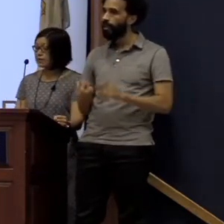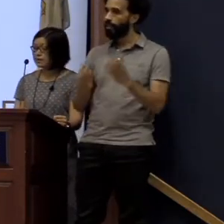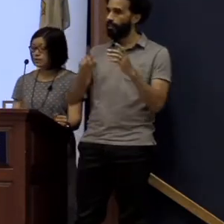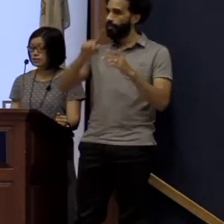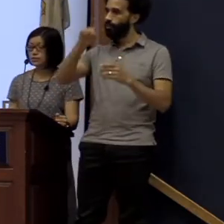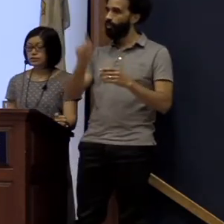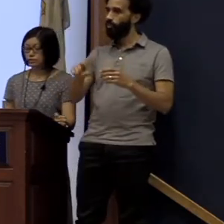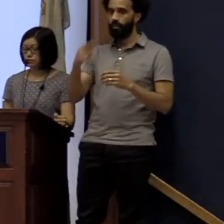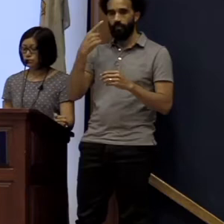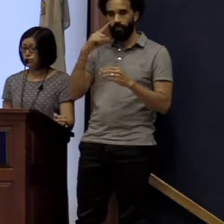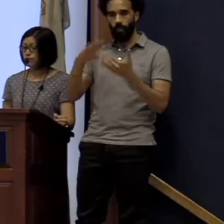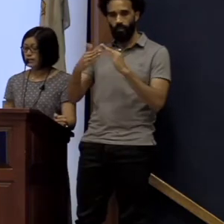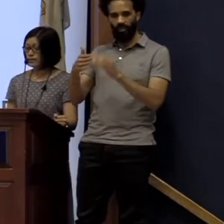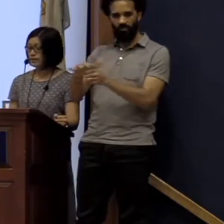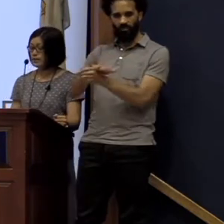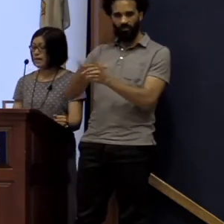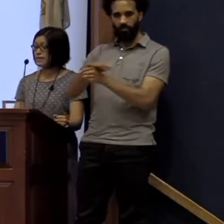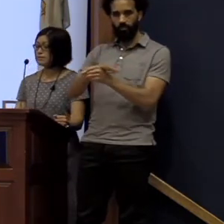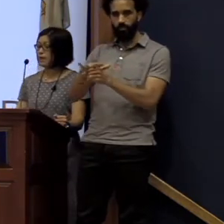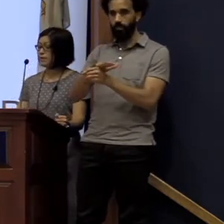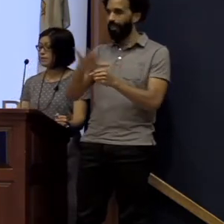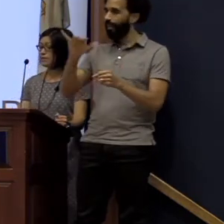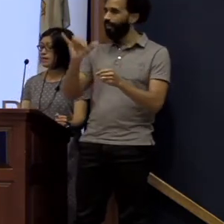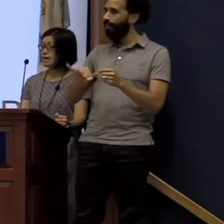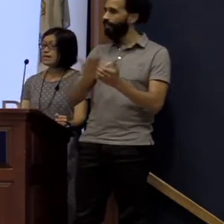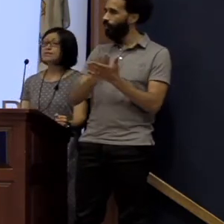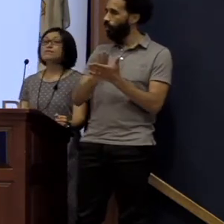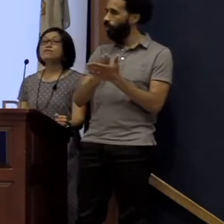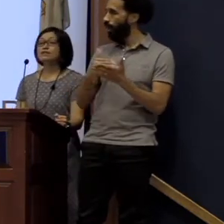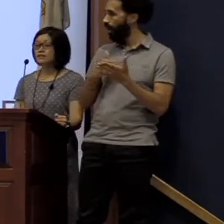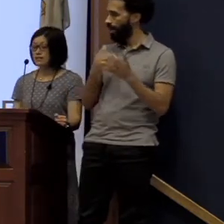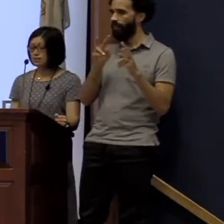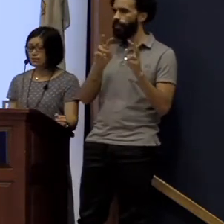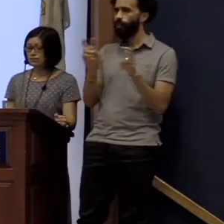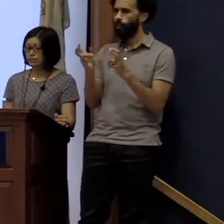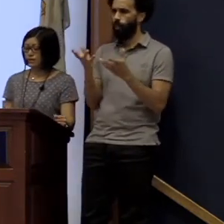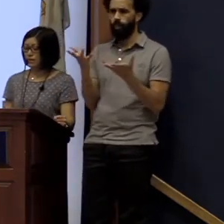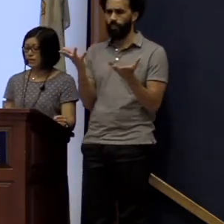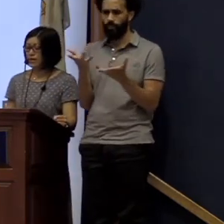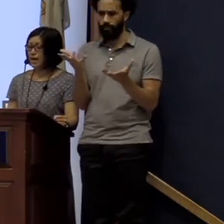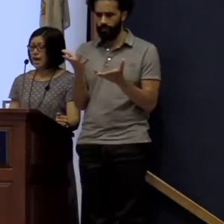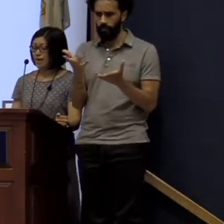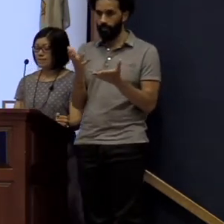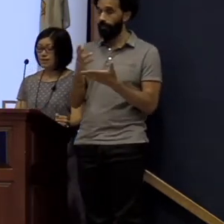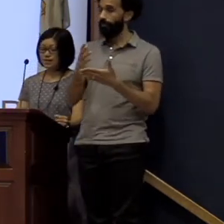Issues the school faces and is grappling with that is preventing the school from becoming happy and healthy